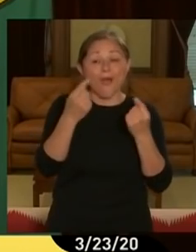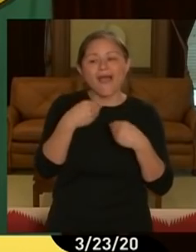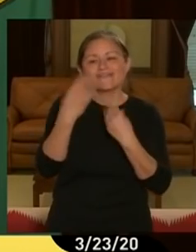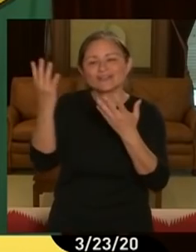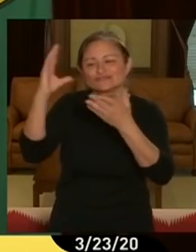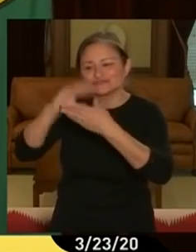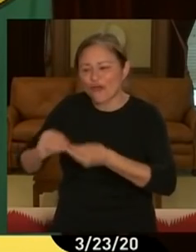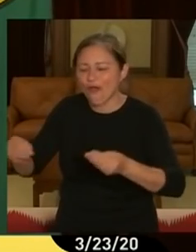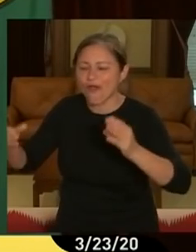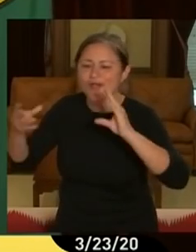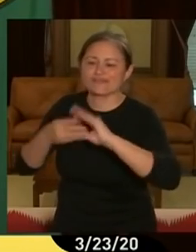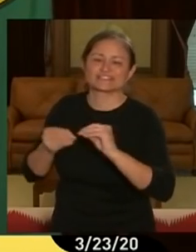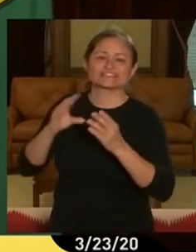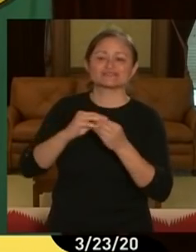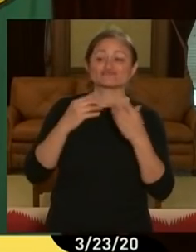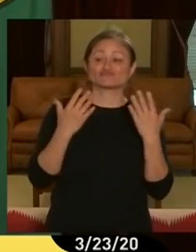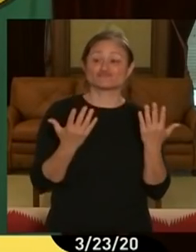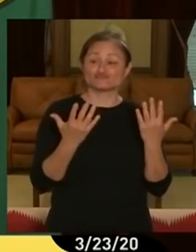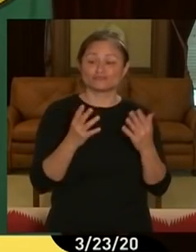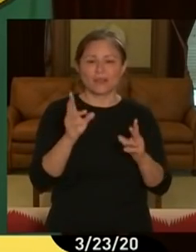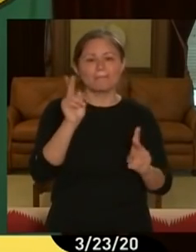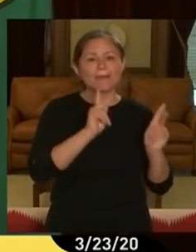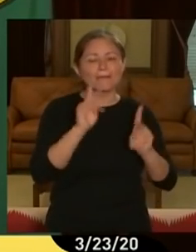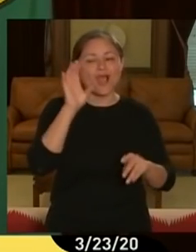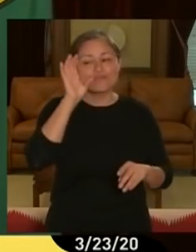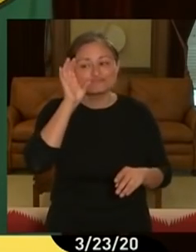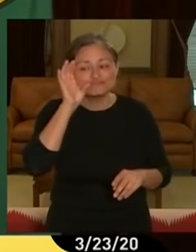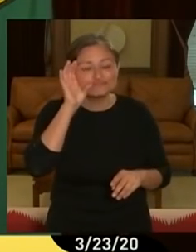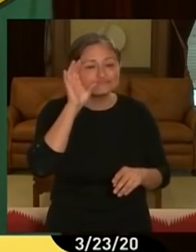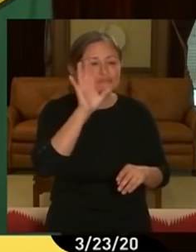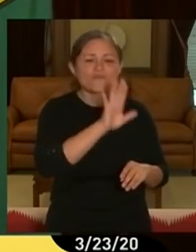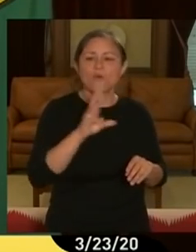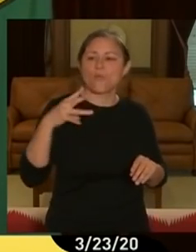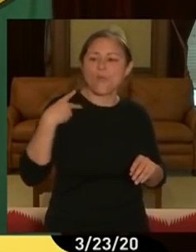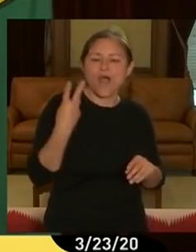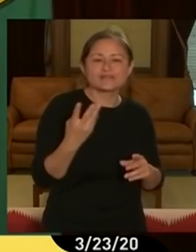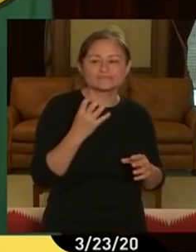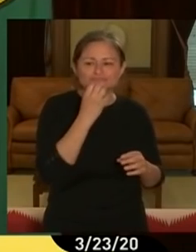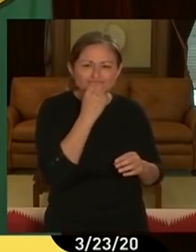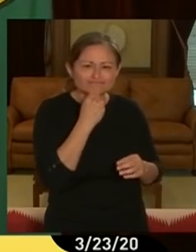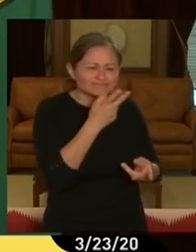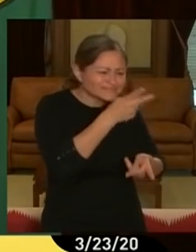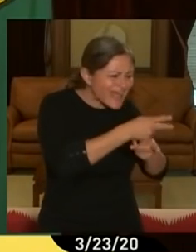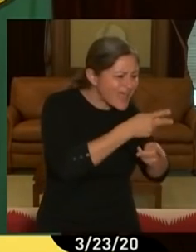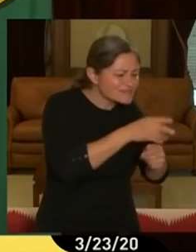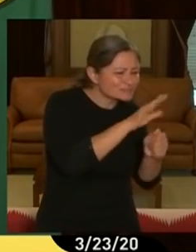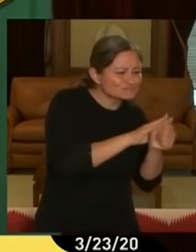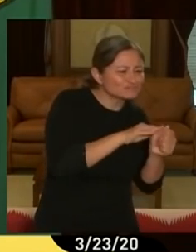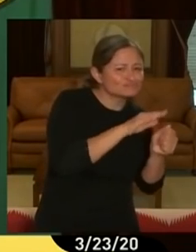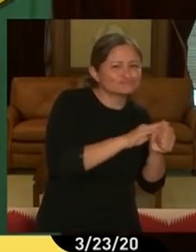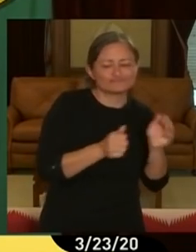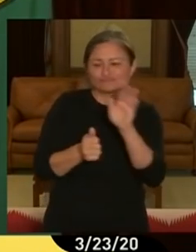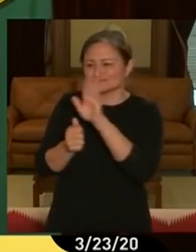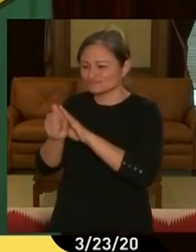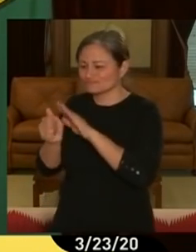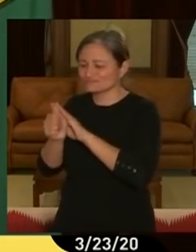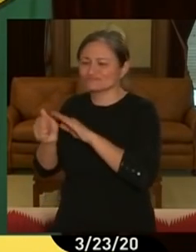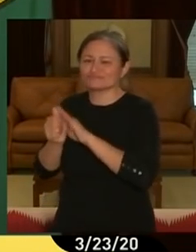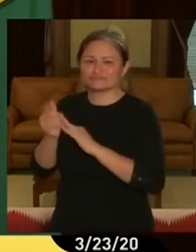HOPE. WHAT GAVE ME HOPE ARE THE STORIES OF RESILIENCE AND OF ACTION BY INDIVIDUAL